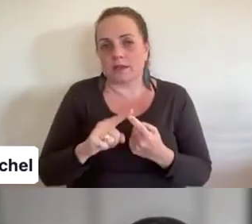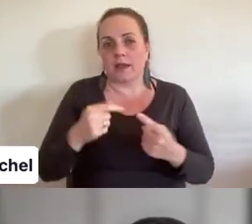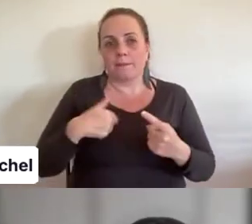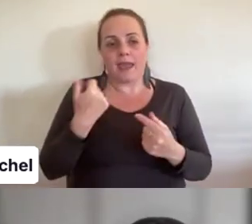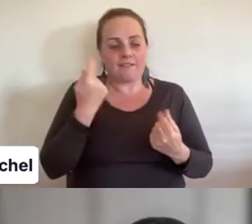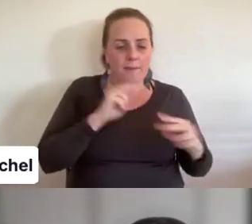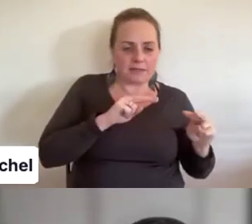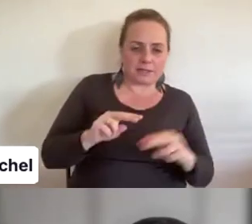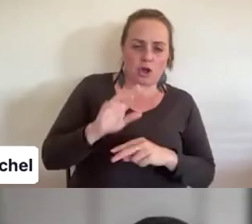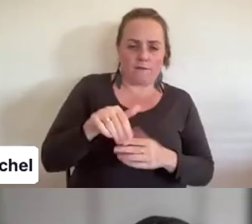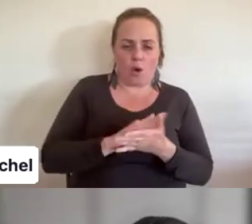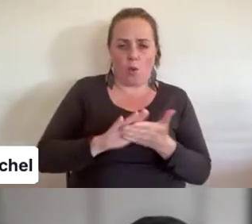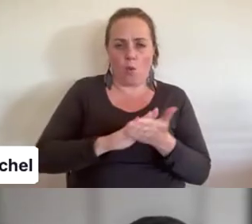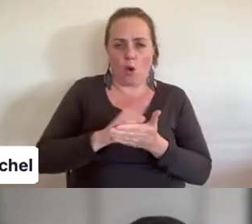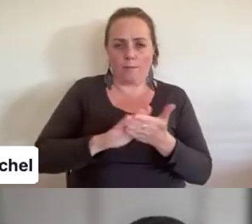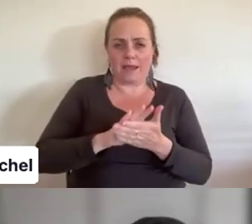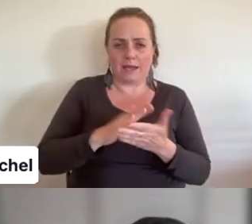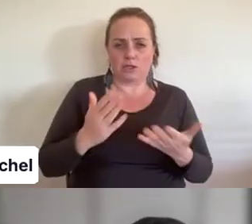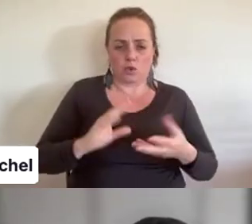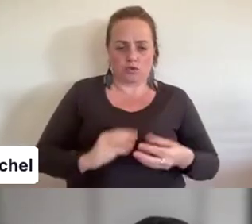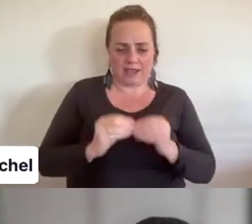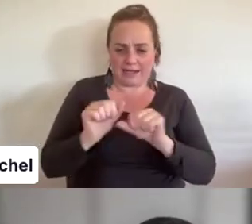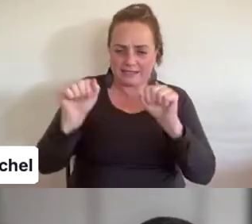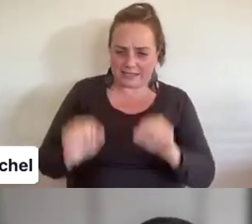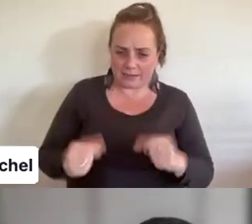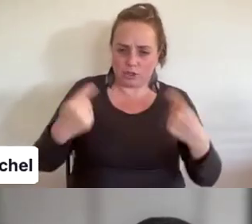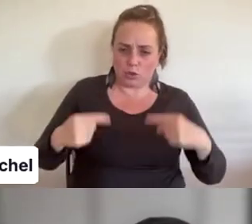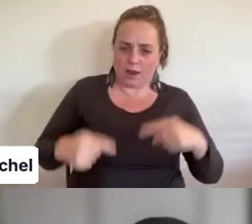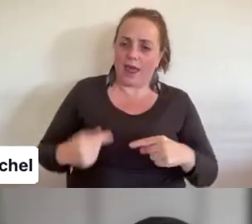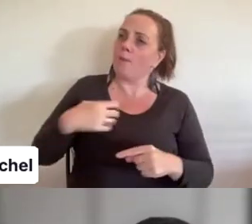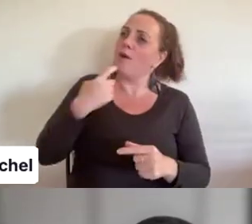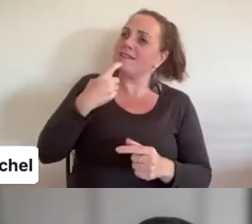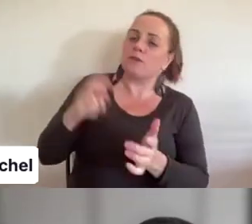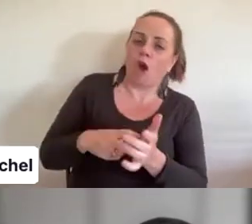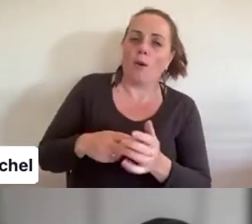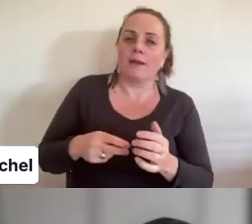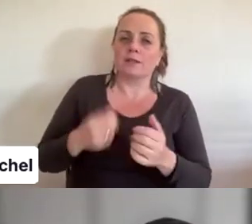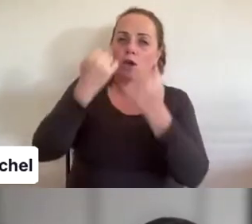to what it means to create systems which allow easier enrolment, easier proof of identity;